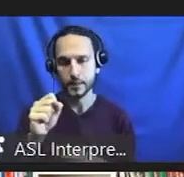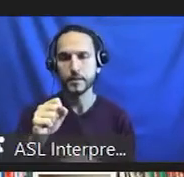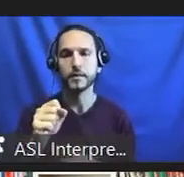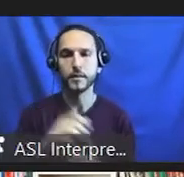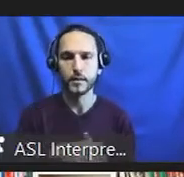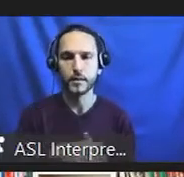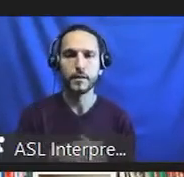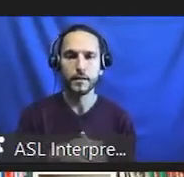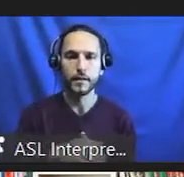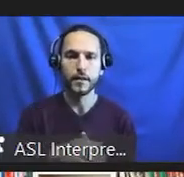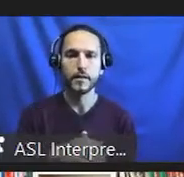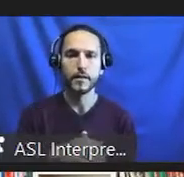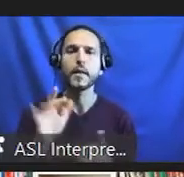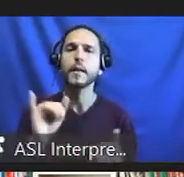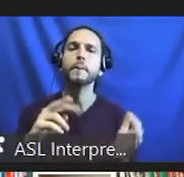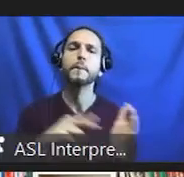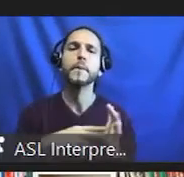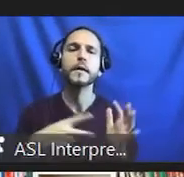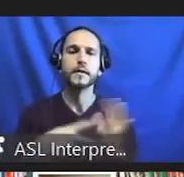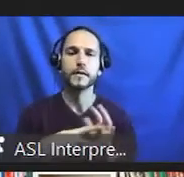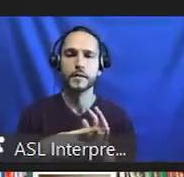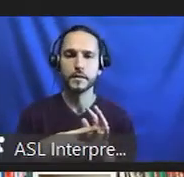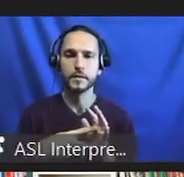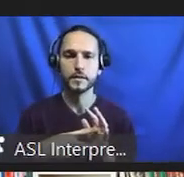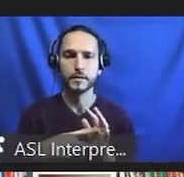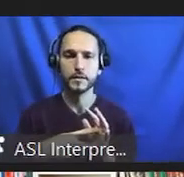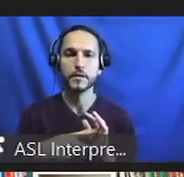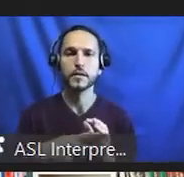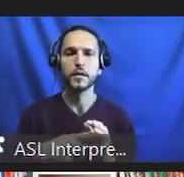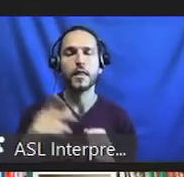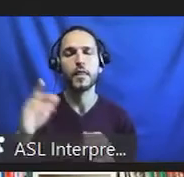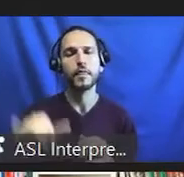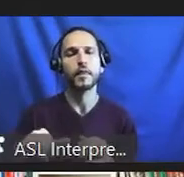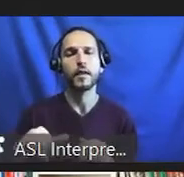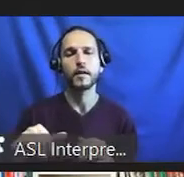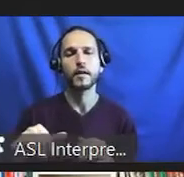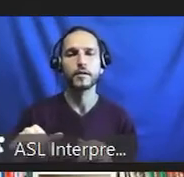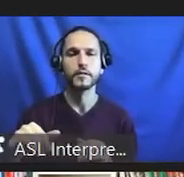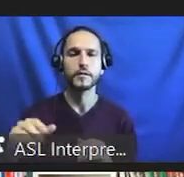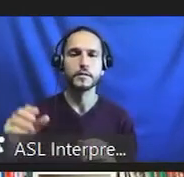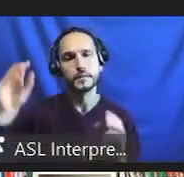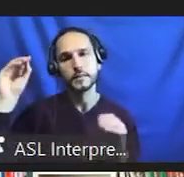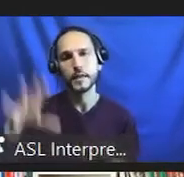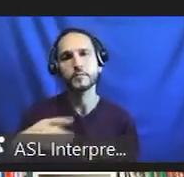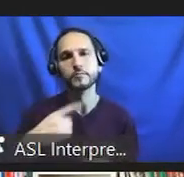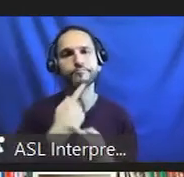So I think what that means is an educator says to a student,